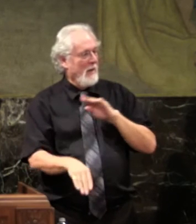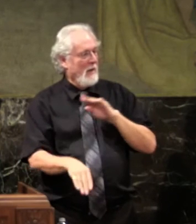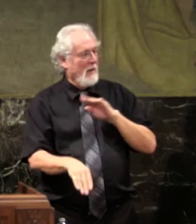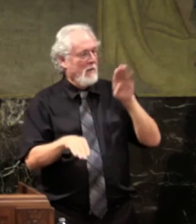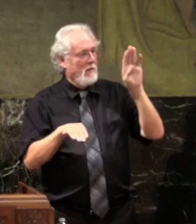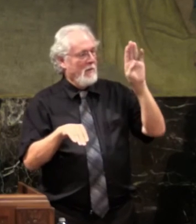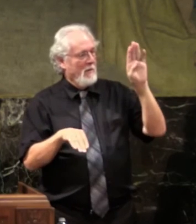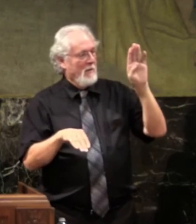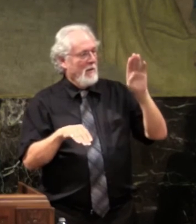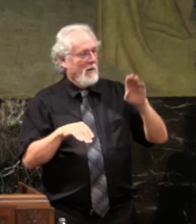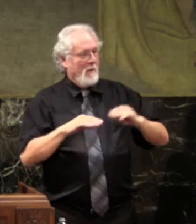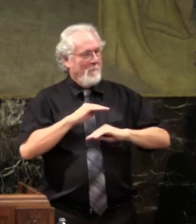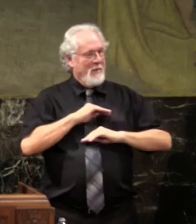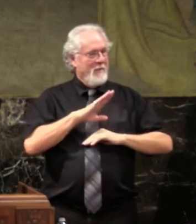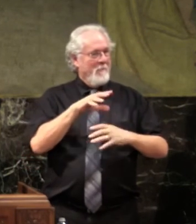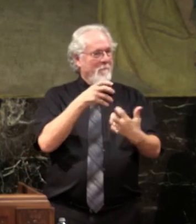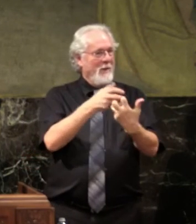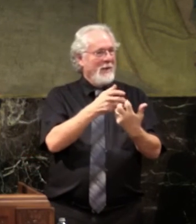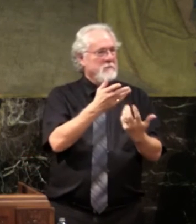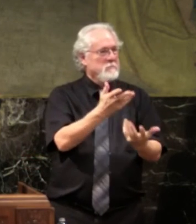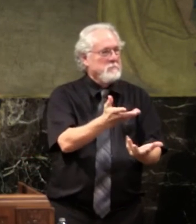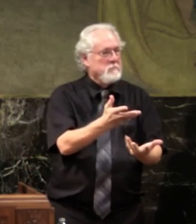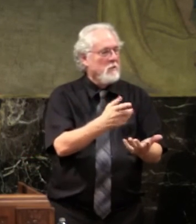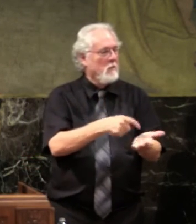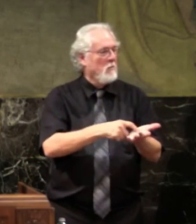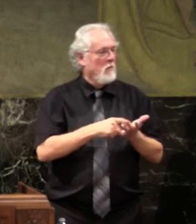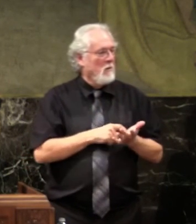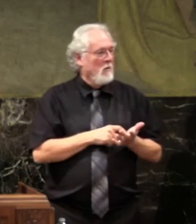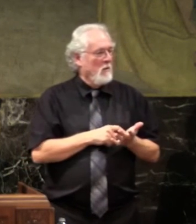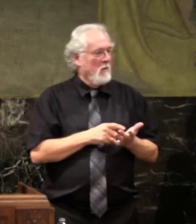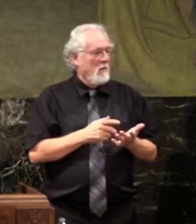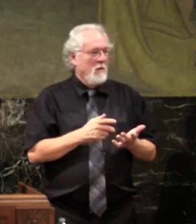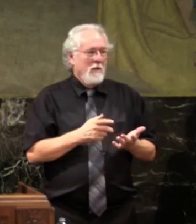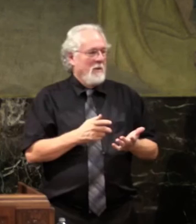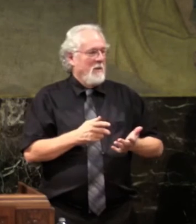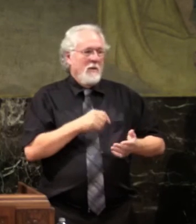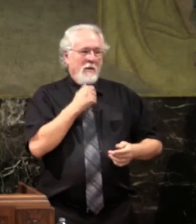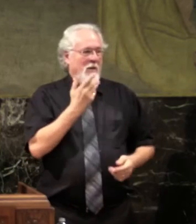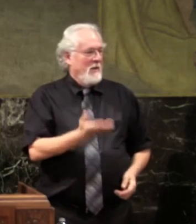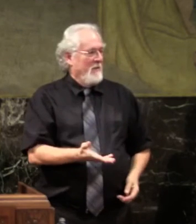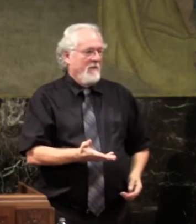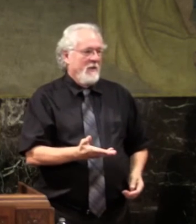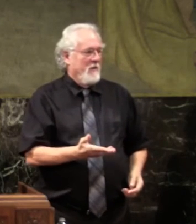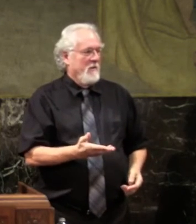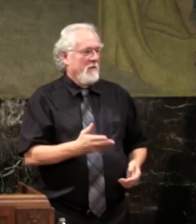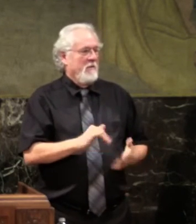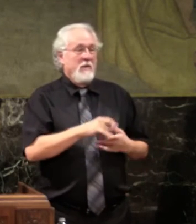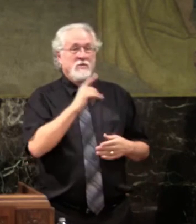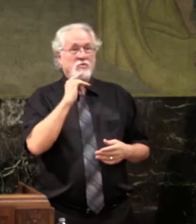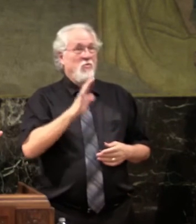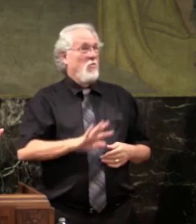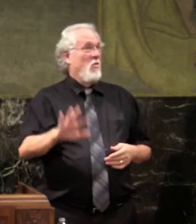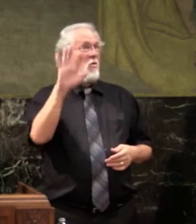their match requirements was just not there that's two across the state for both of